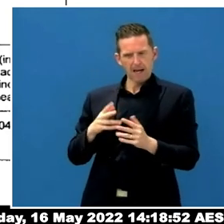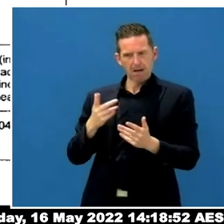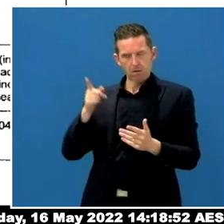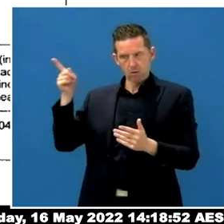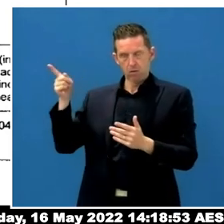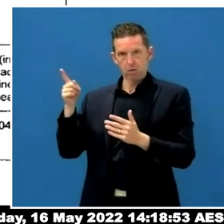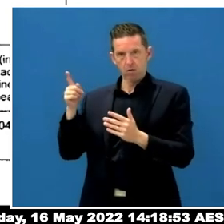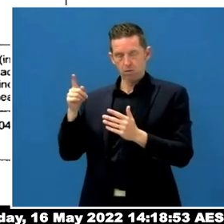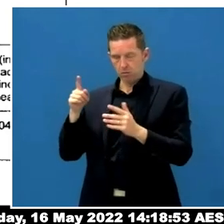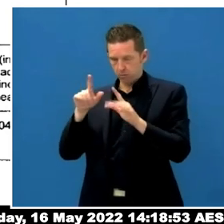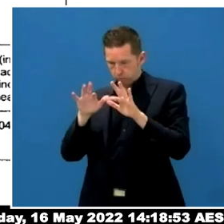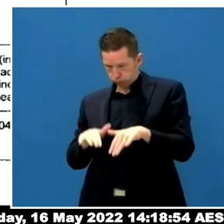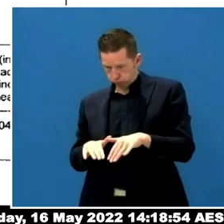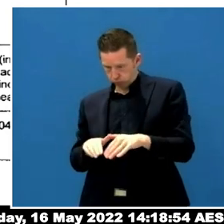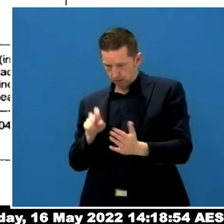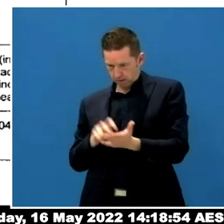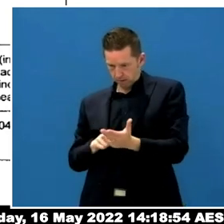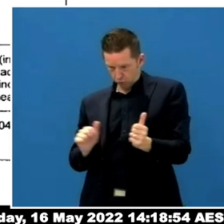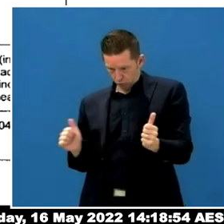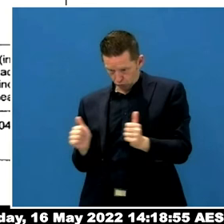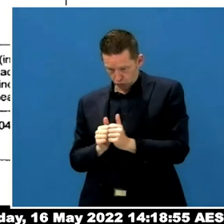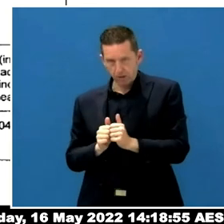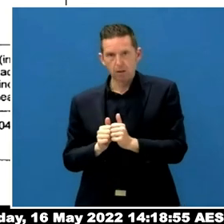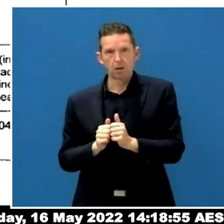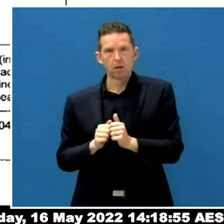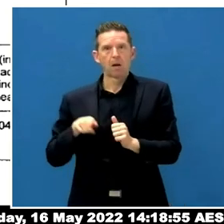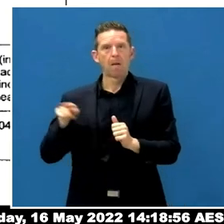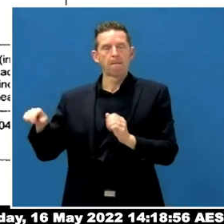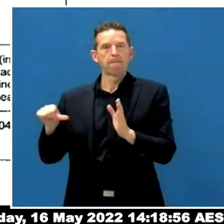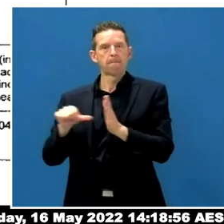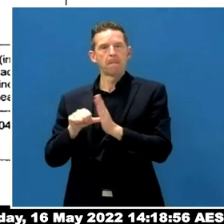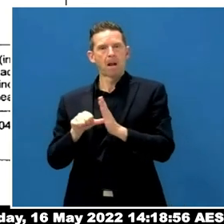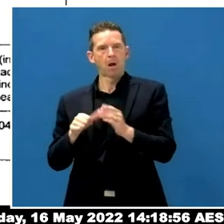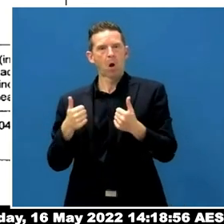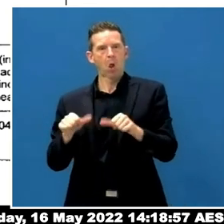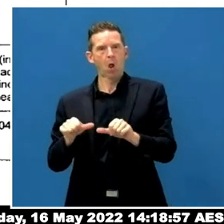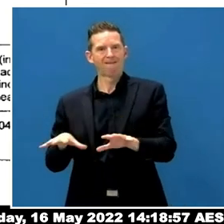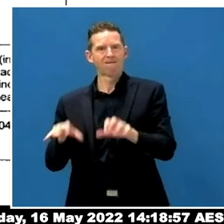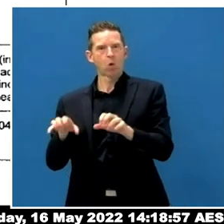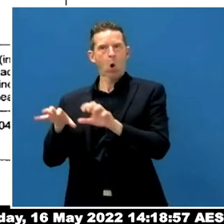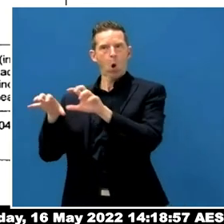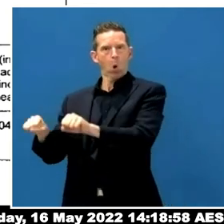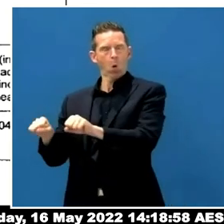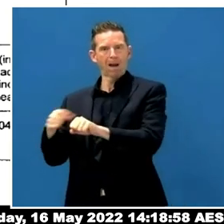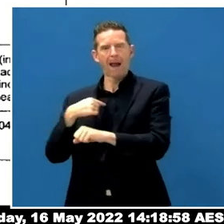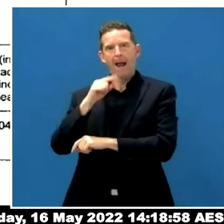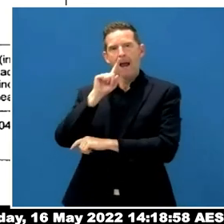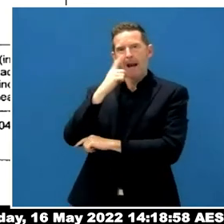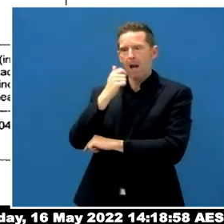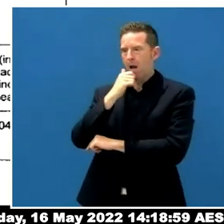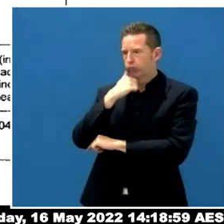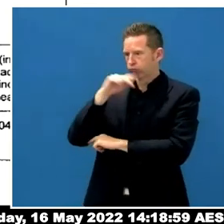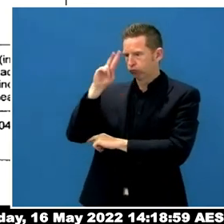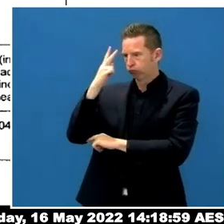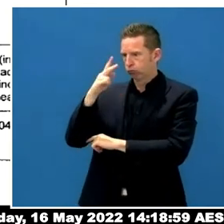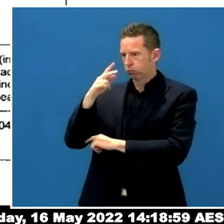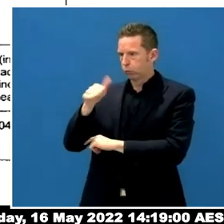the funding so you couldn't actually use the funding for anything else other than what they had already quoted.